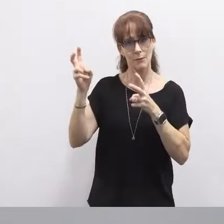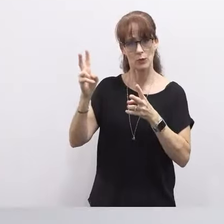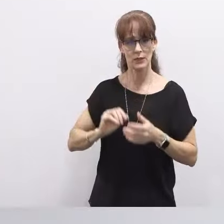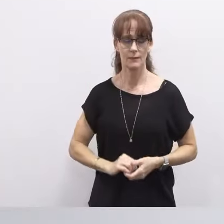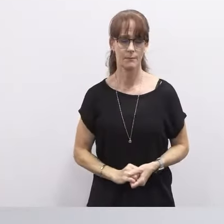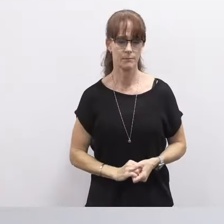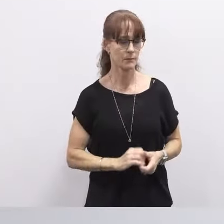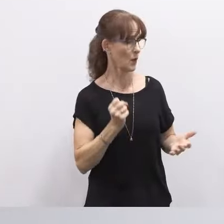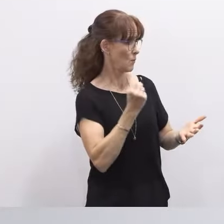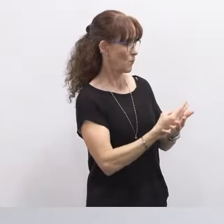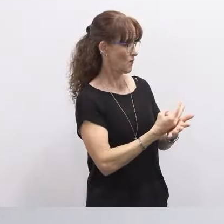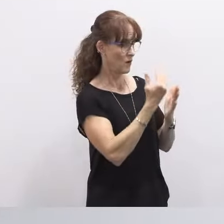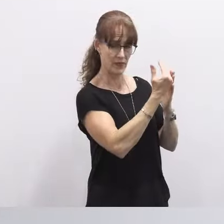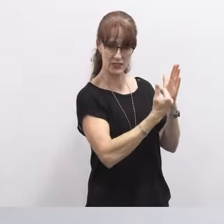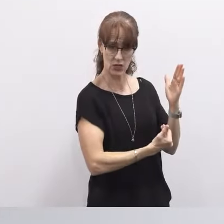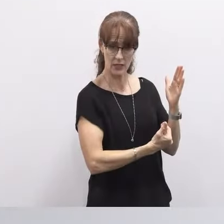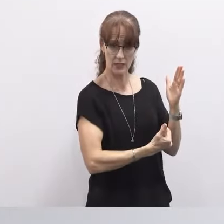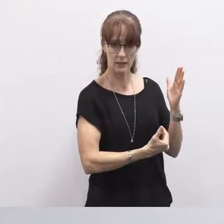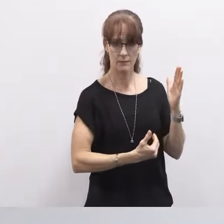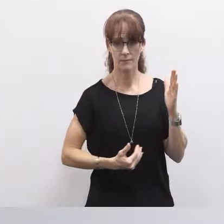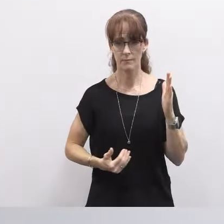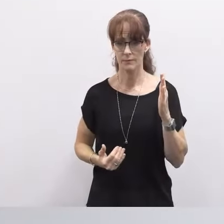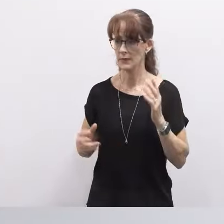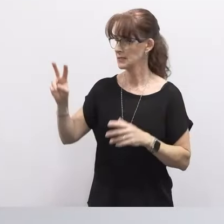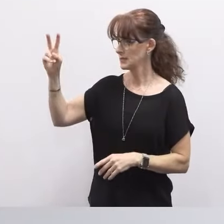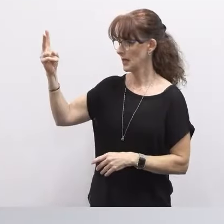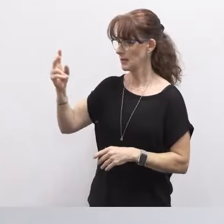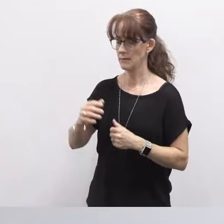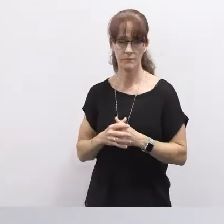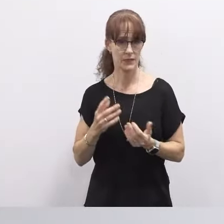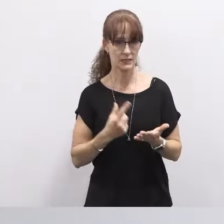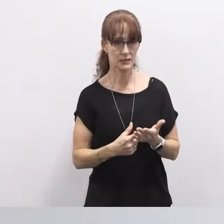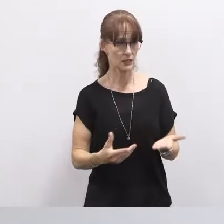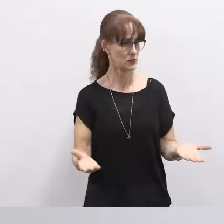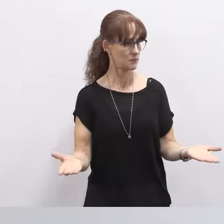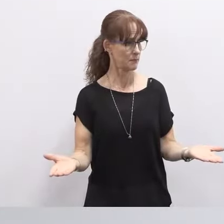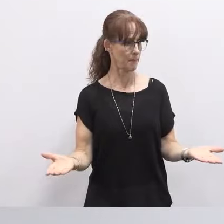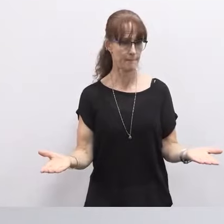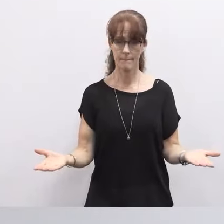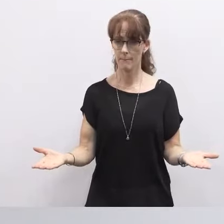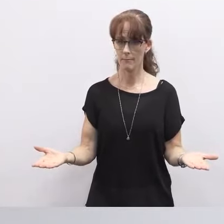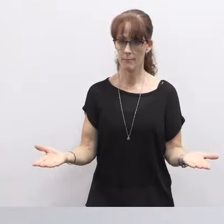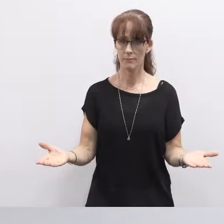Move approval of the agenda. It's taken. Discussion? Let's take a vote.